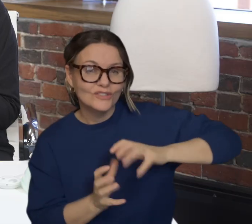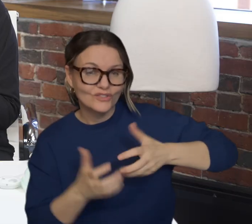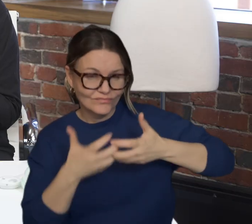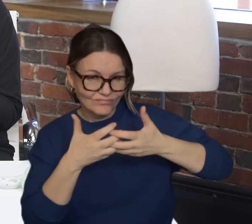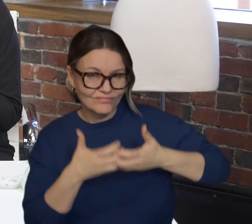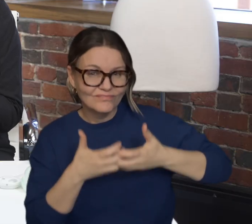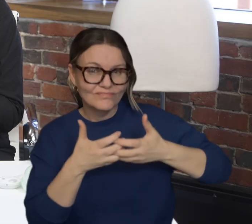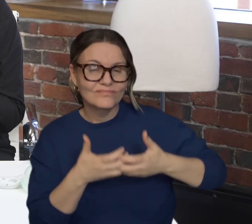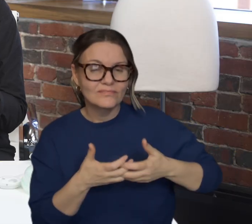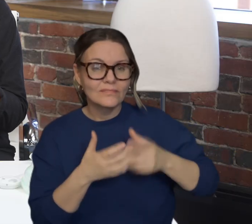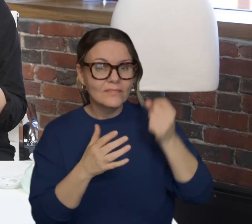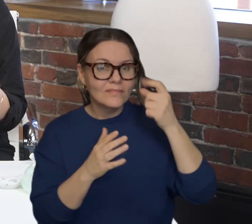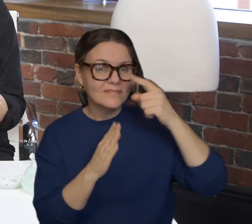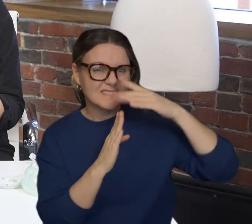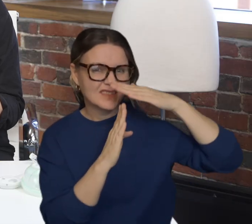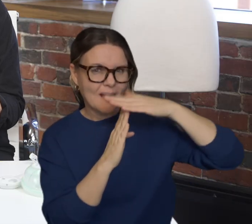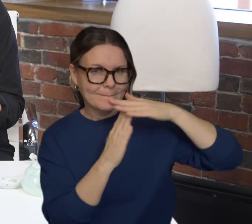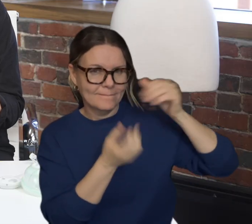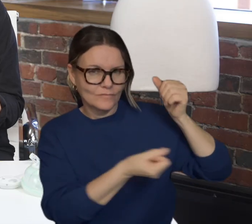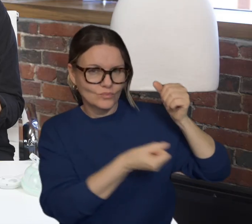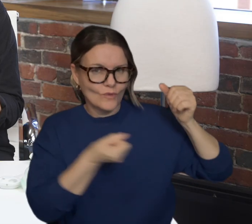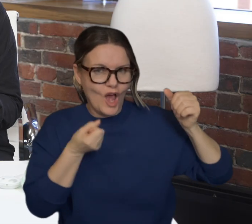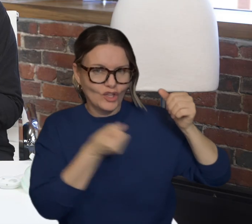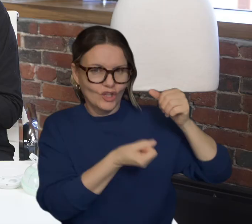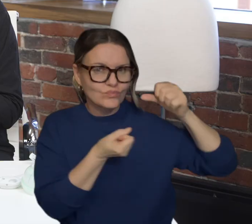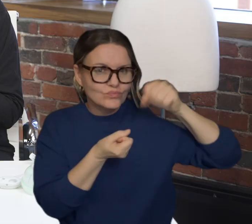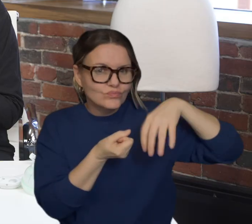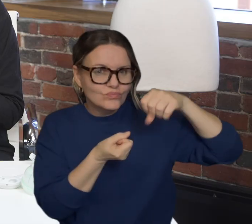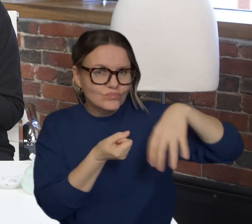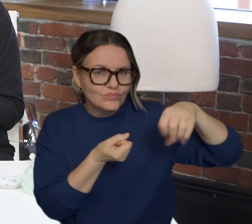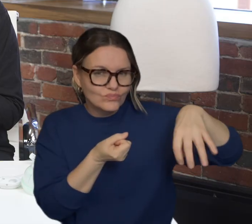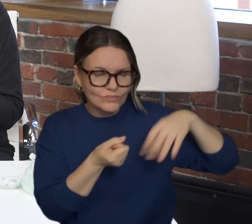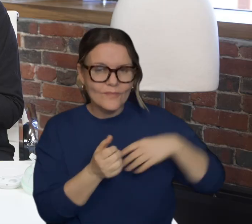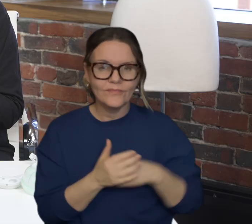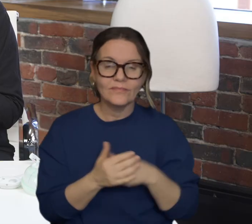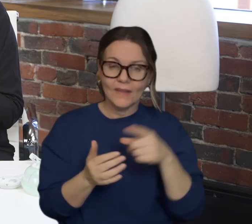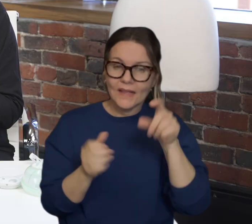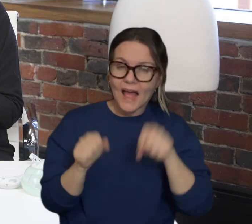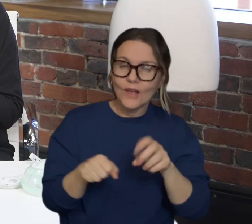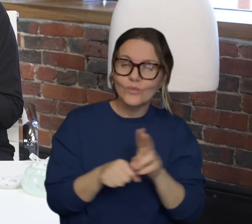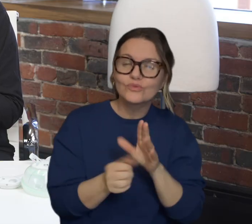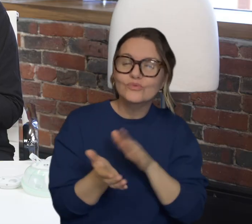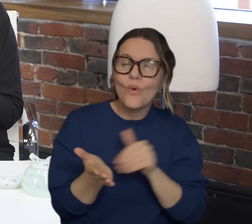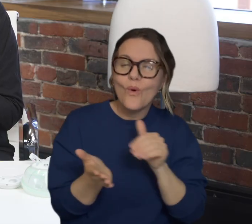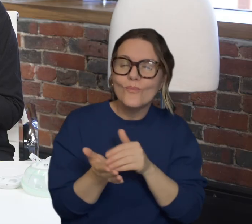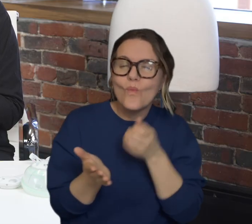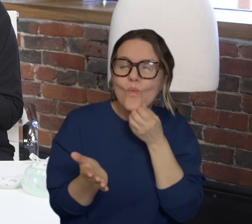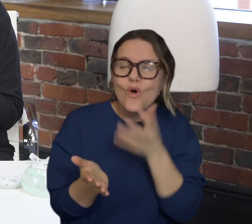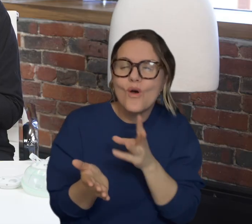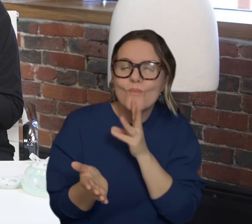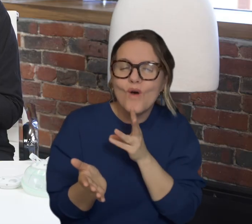options to actually wash your pieces you can use the top rack of a dishwasher and you also can